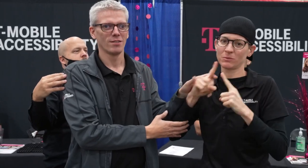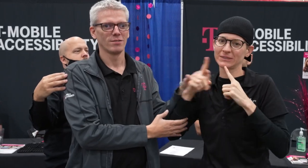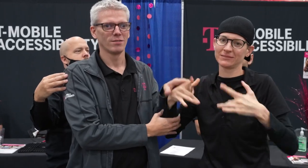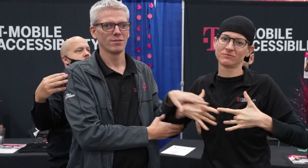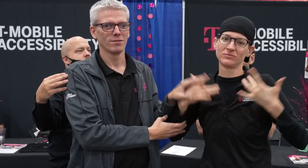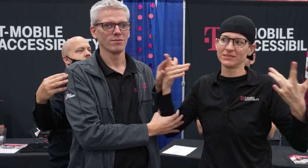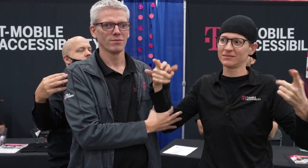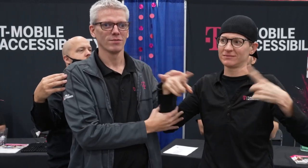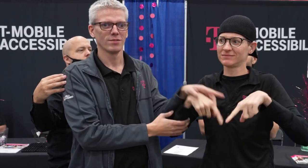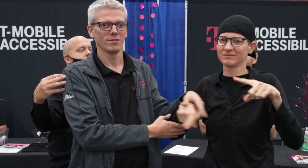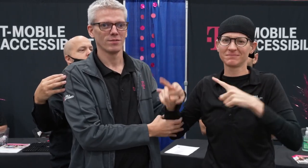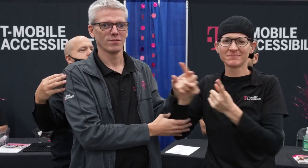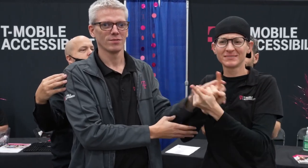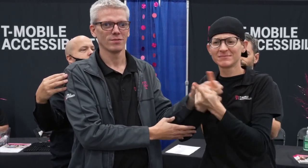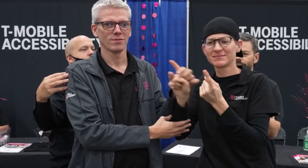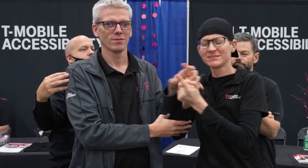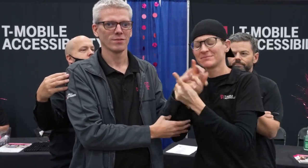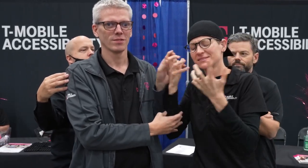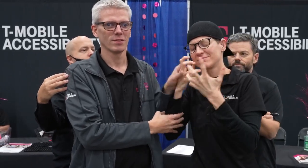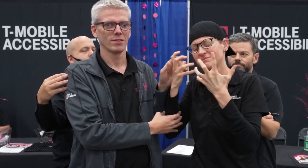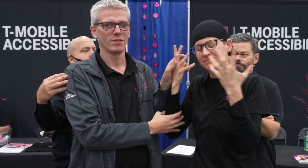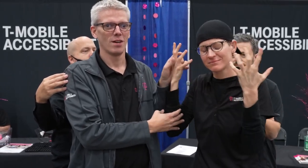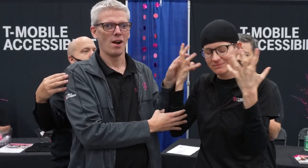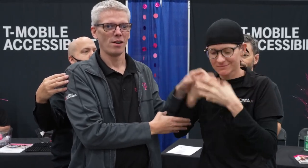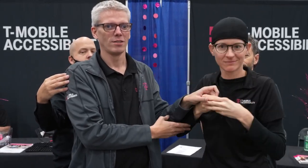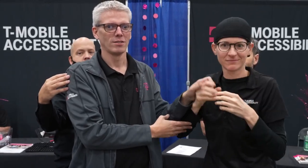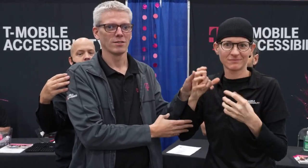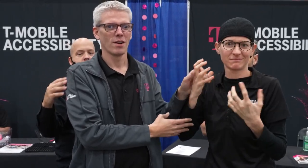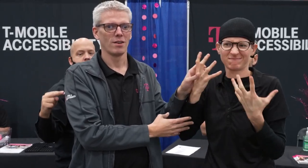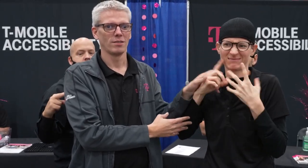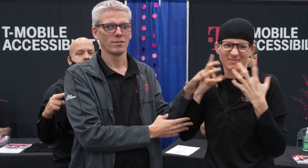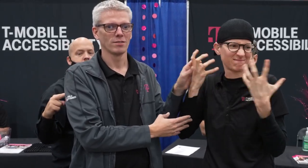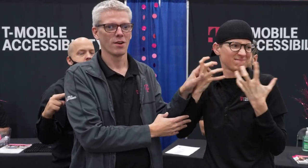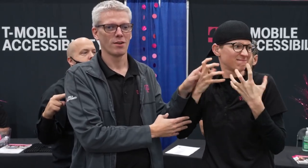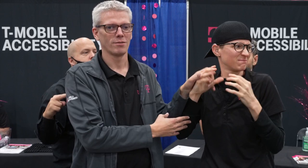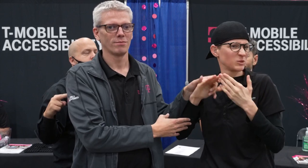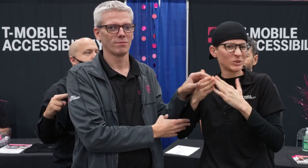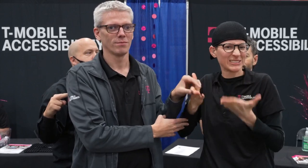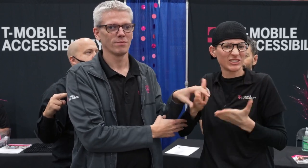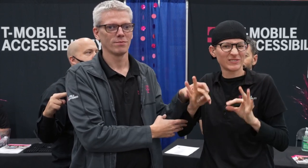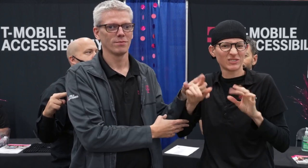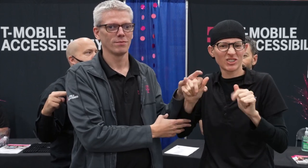and T-Mobile is really thrilled to meet so many beautiful people